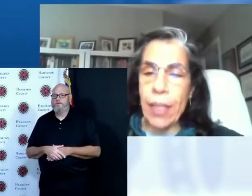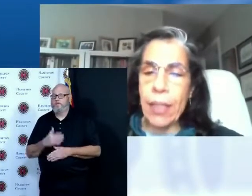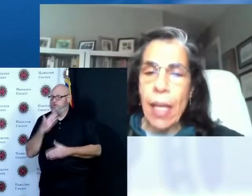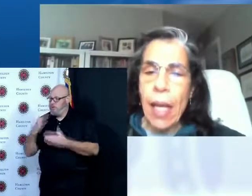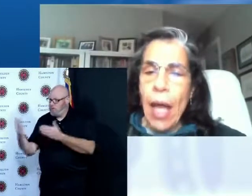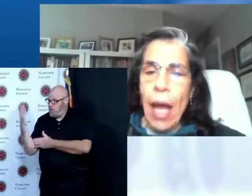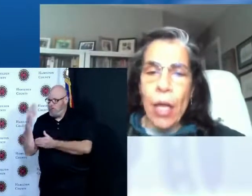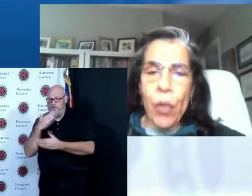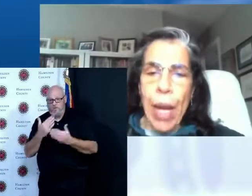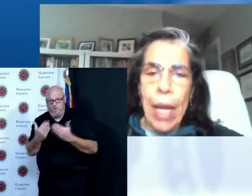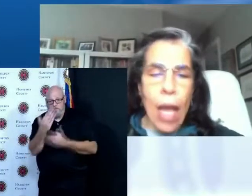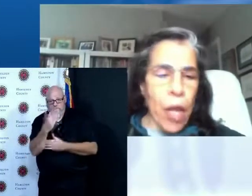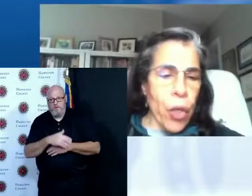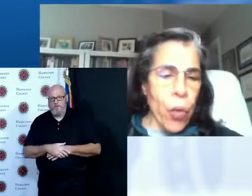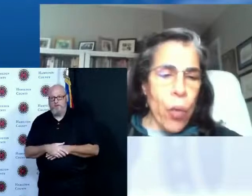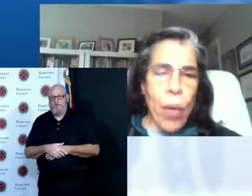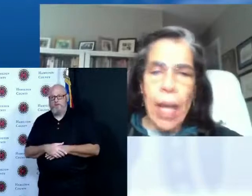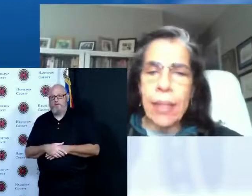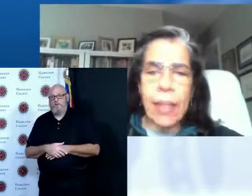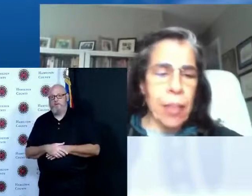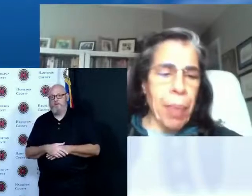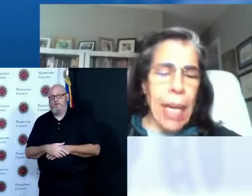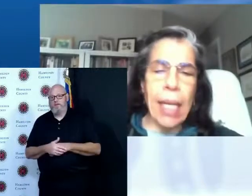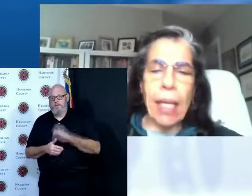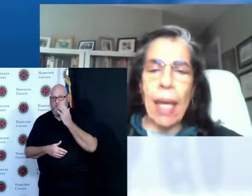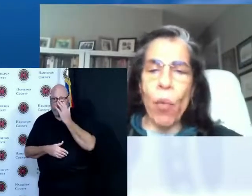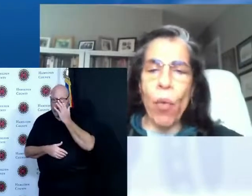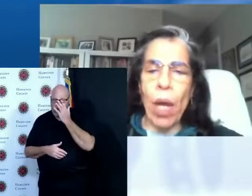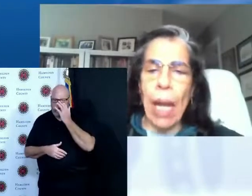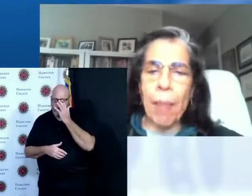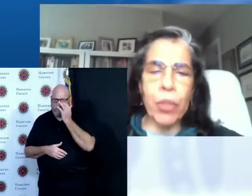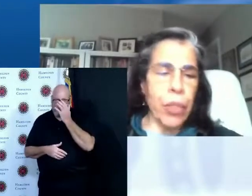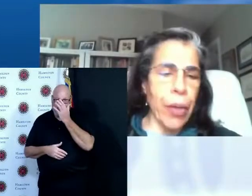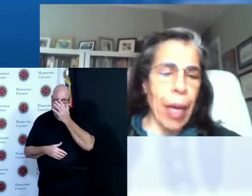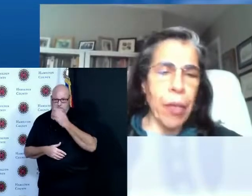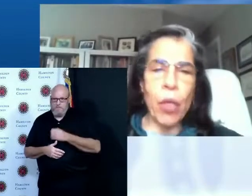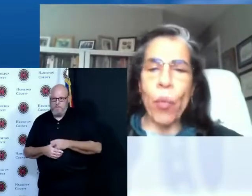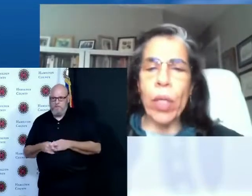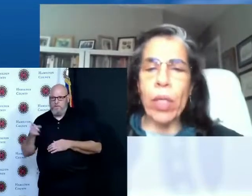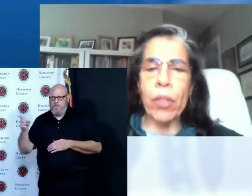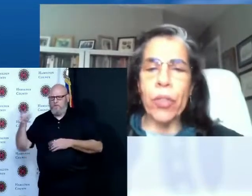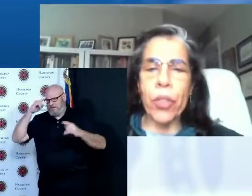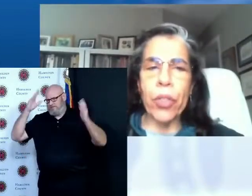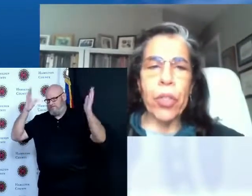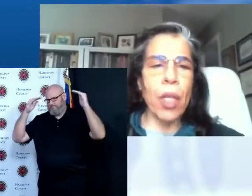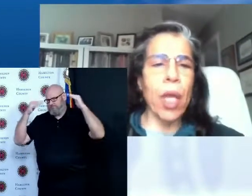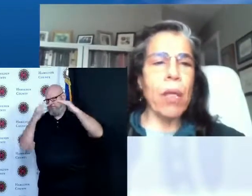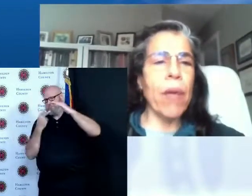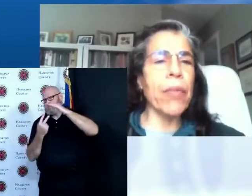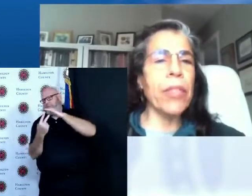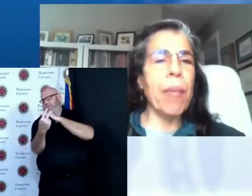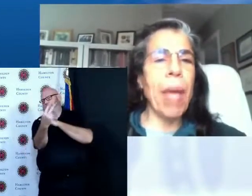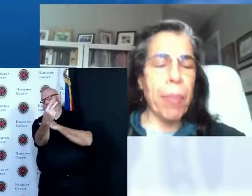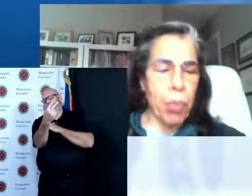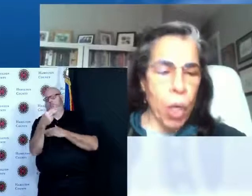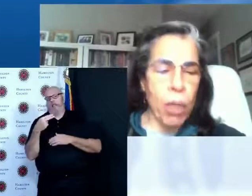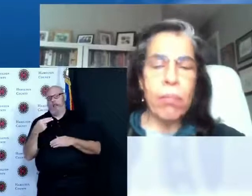this Greg are you anticipating that Hamilton County will turn color on the state map tomorrow